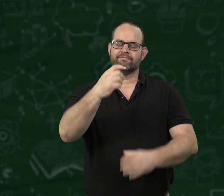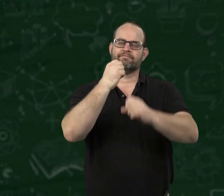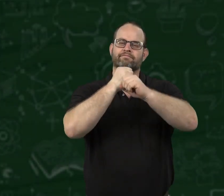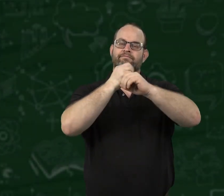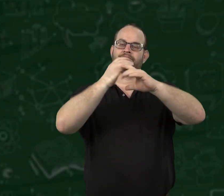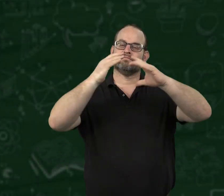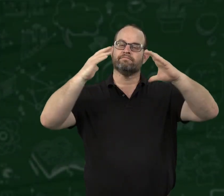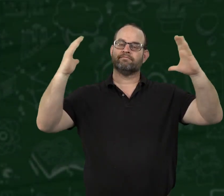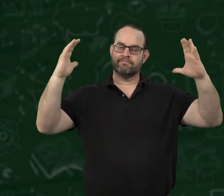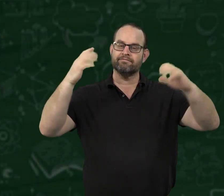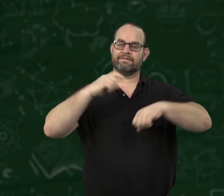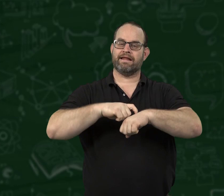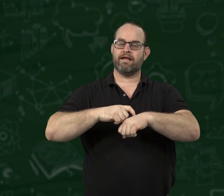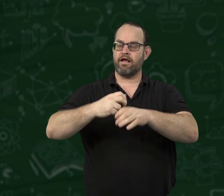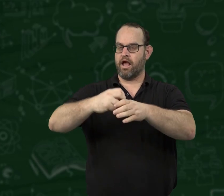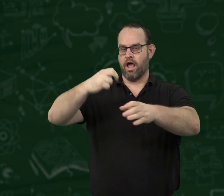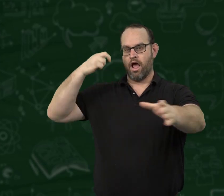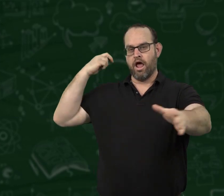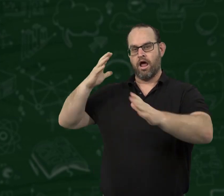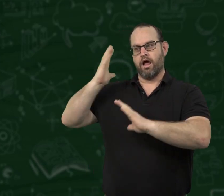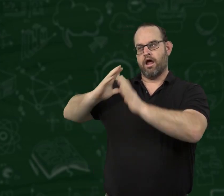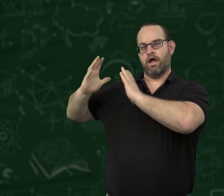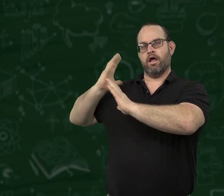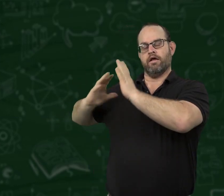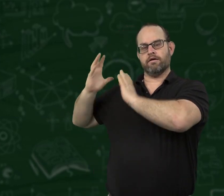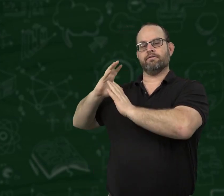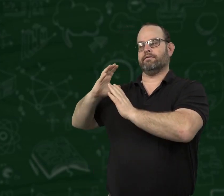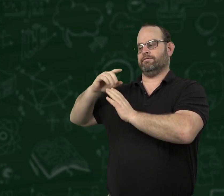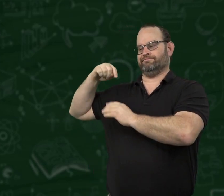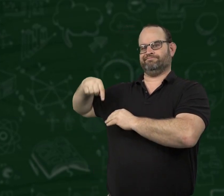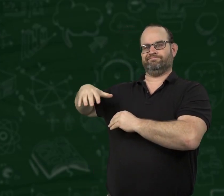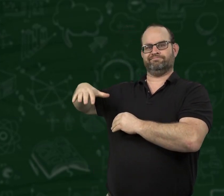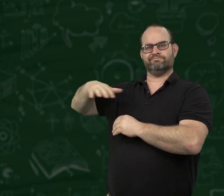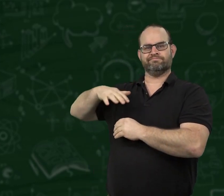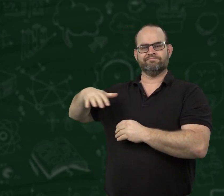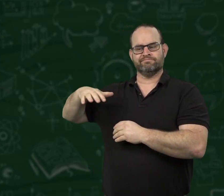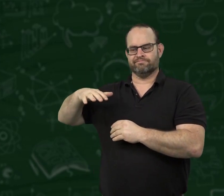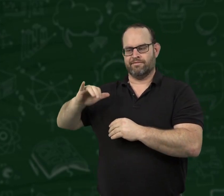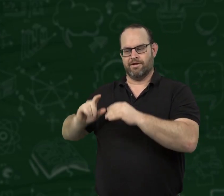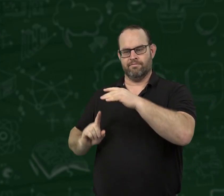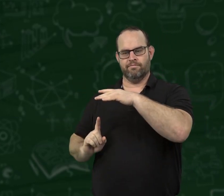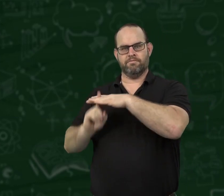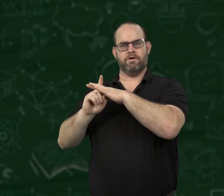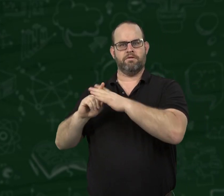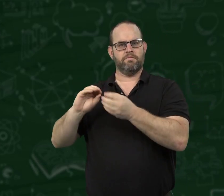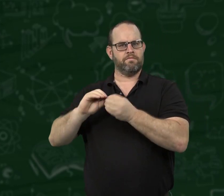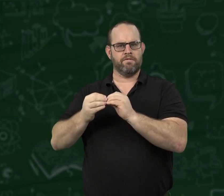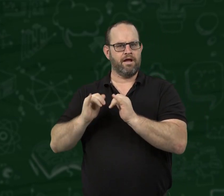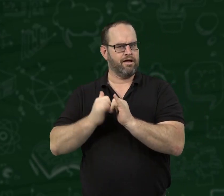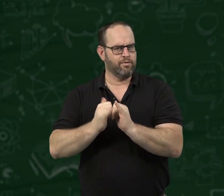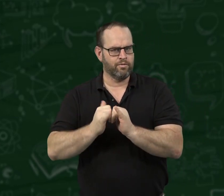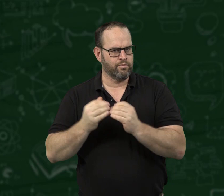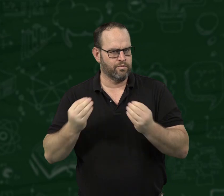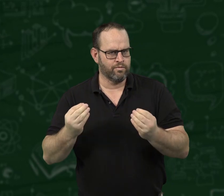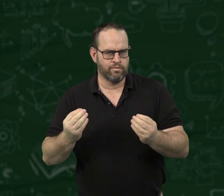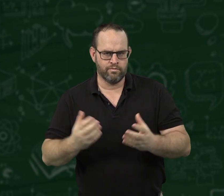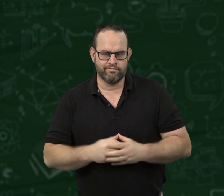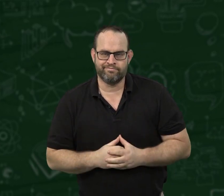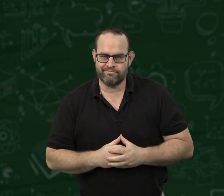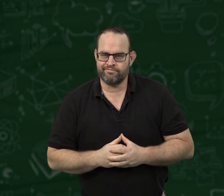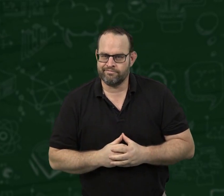A long time ago, numbers were invented.